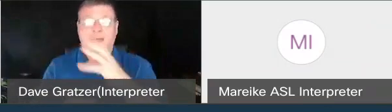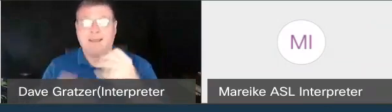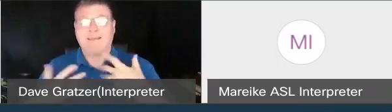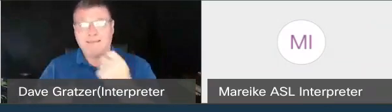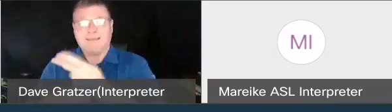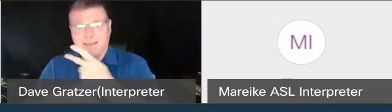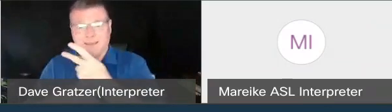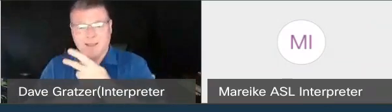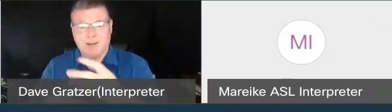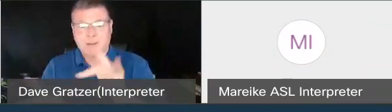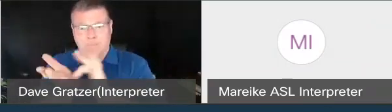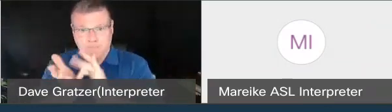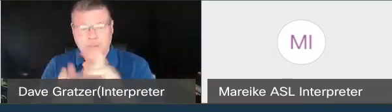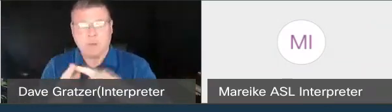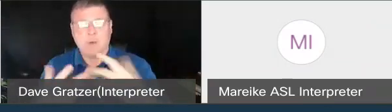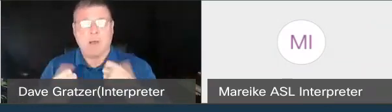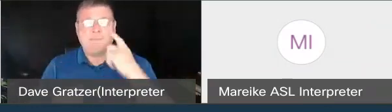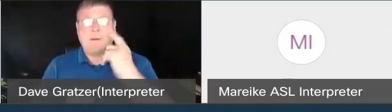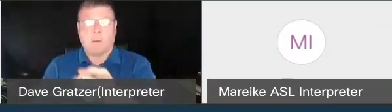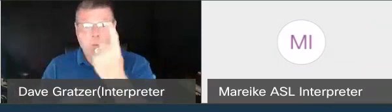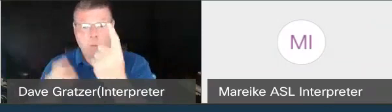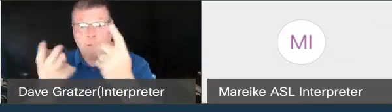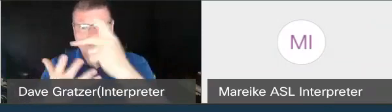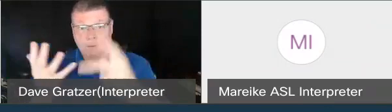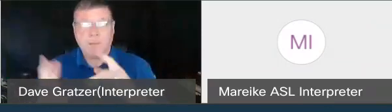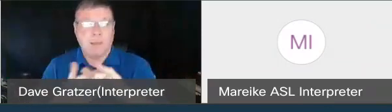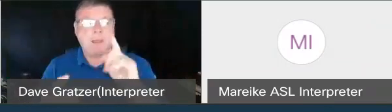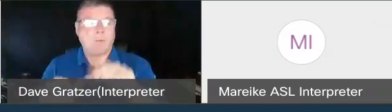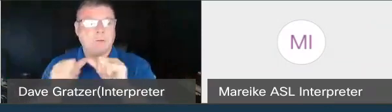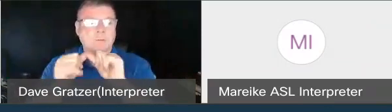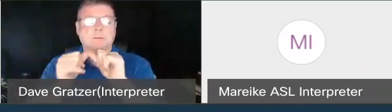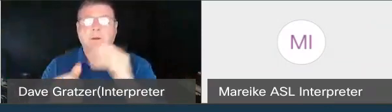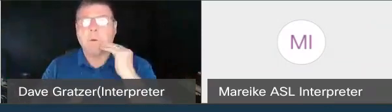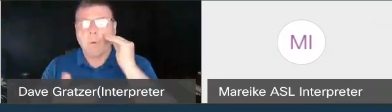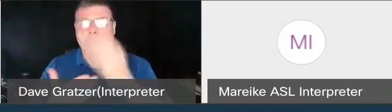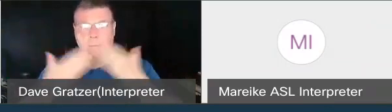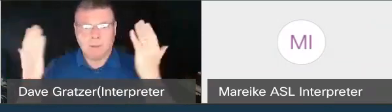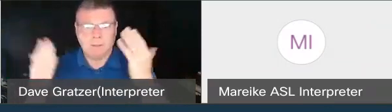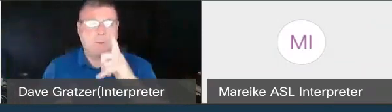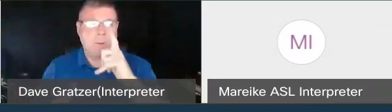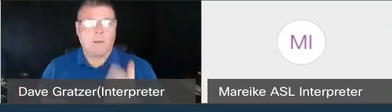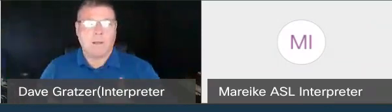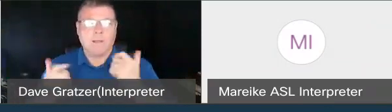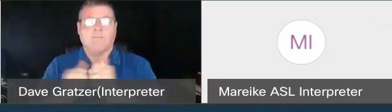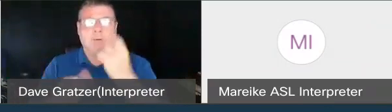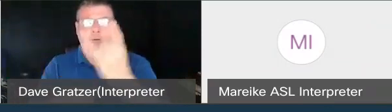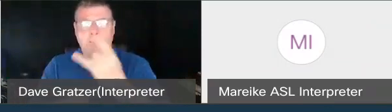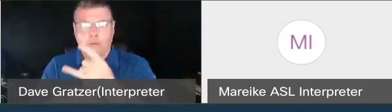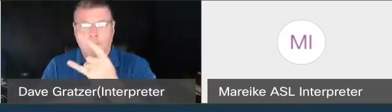to improve care for one population, and that was the chronically homeless individual who's living with alcohol use disorder.